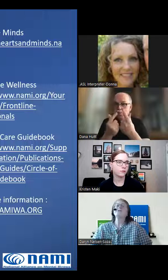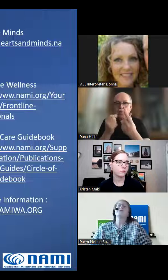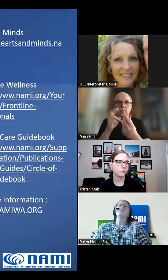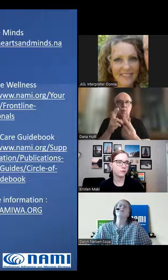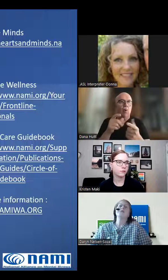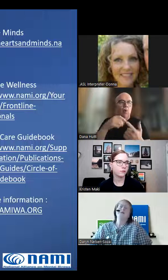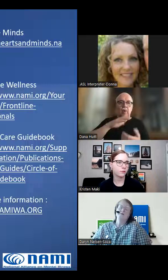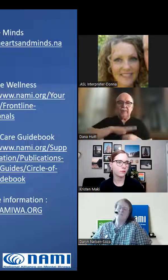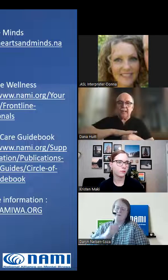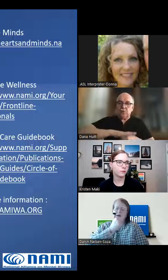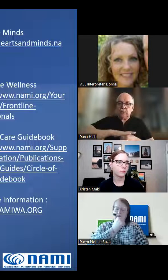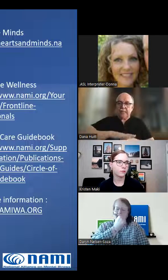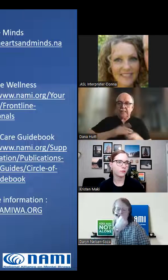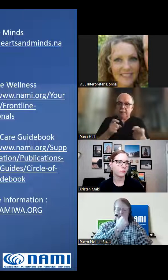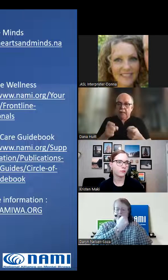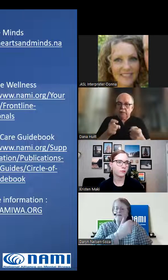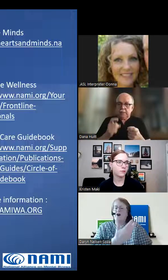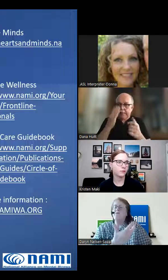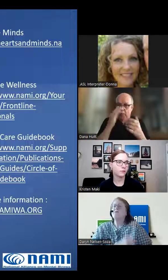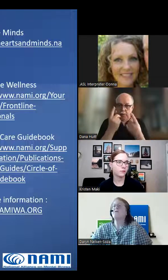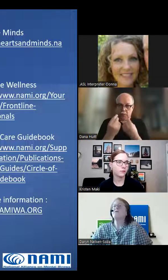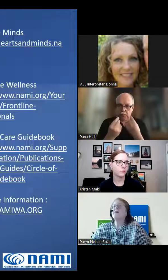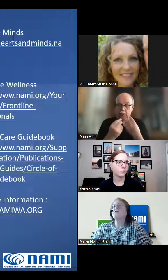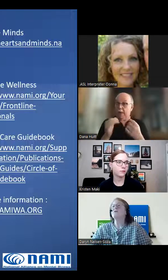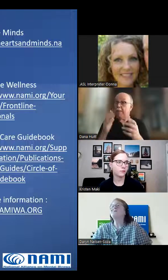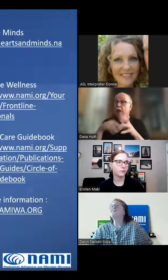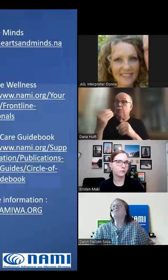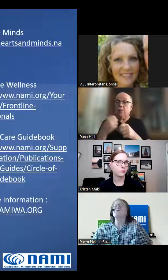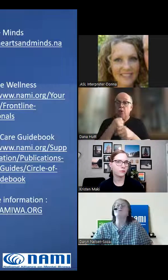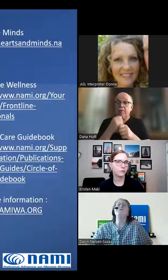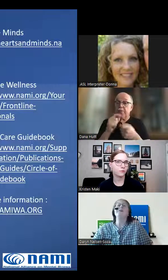Guide For Family Caregivers. And you can Google just the name of